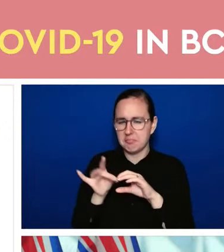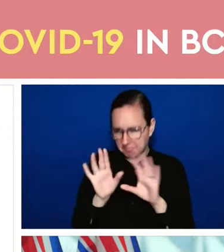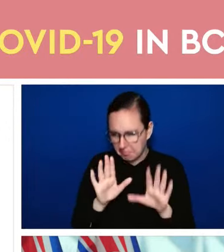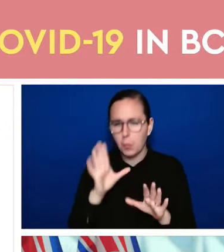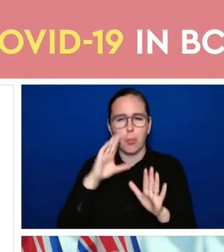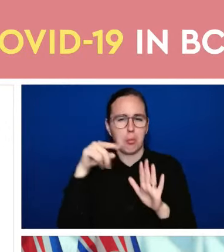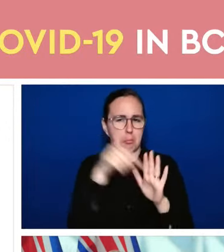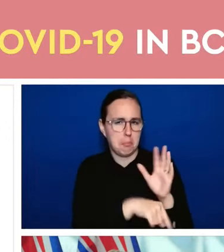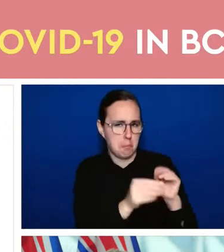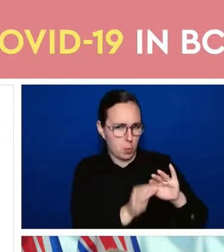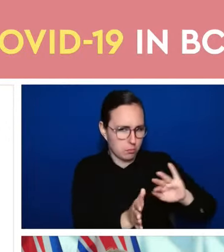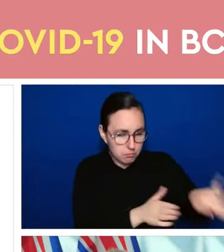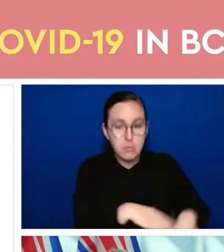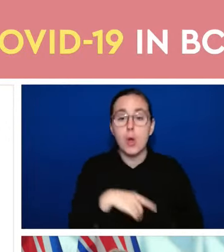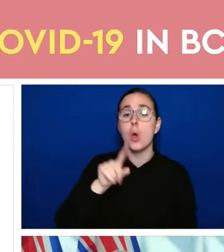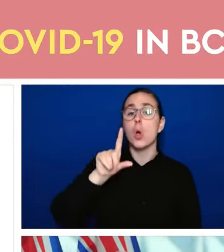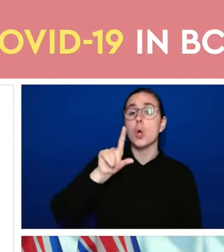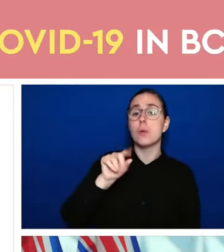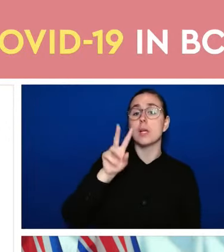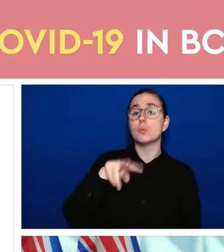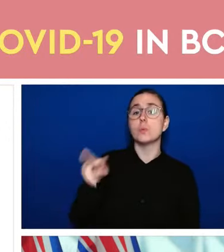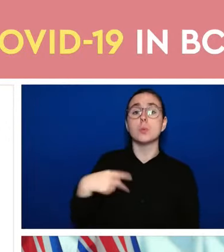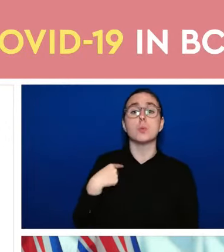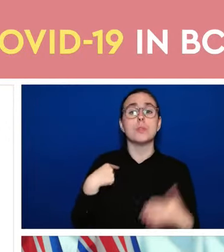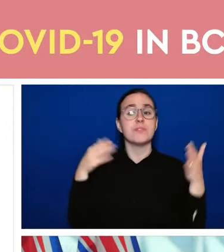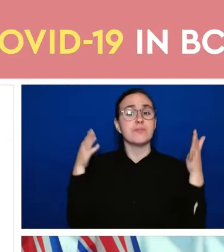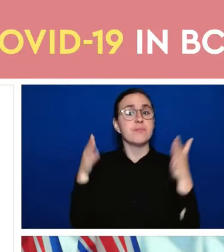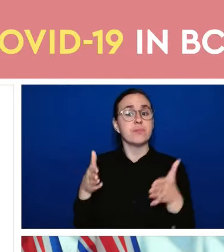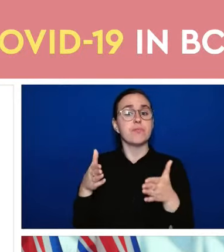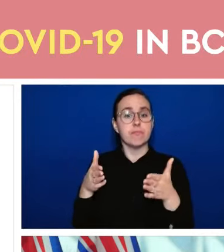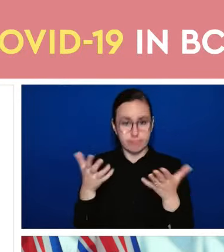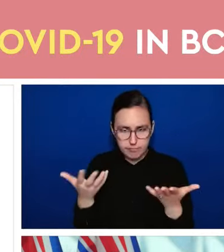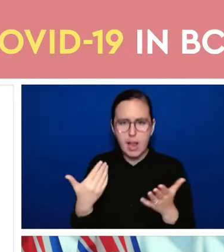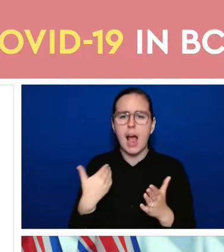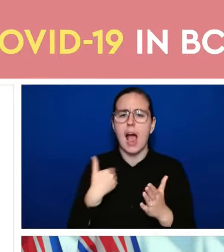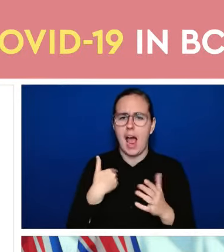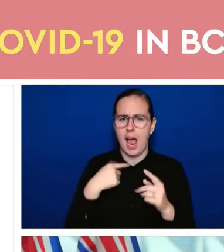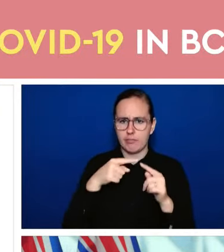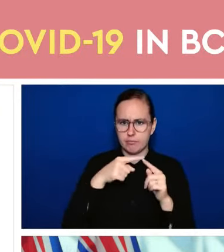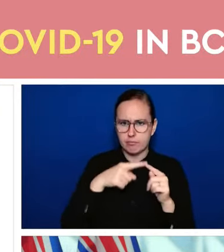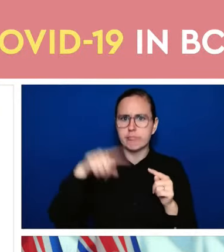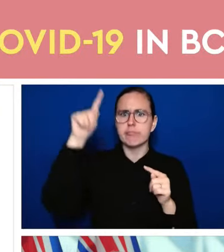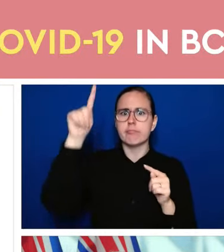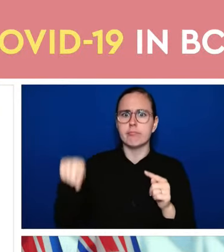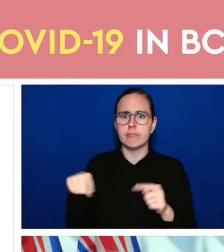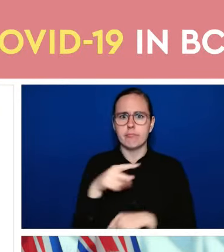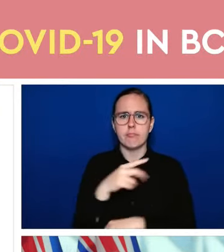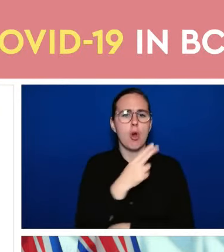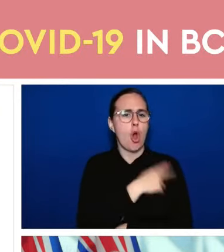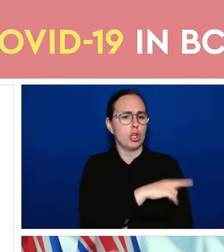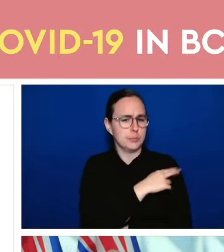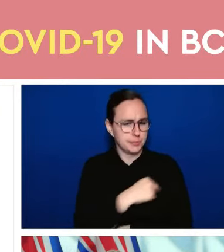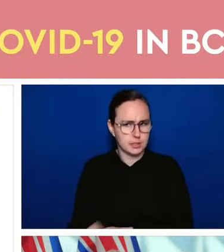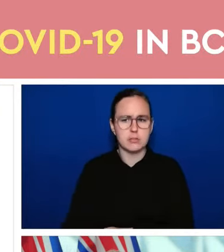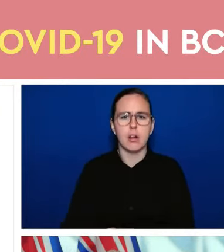twenty twenty two and she can see we had a peak of hospitalizations really on in January February. And then it